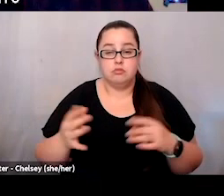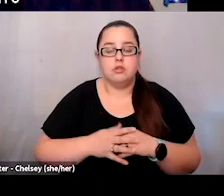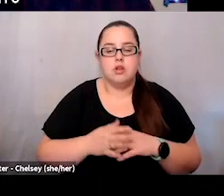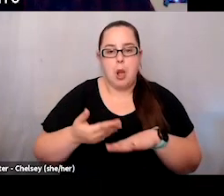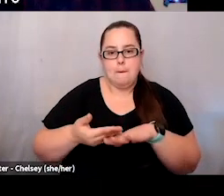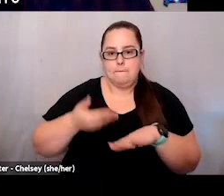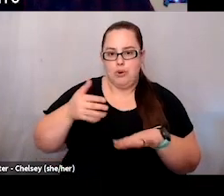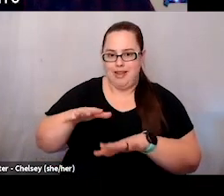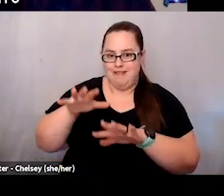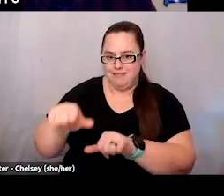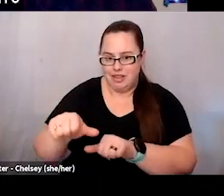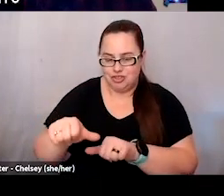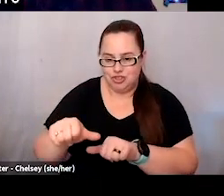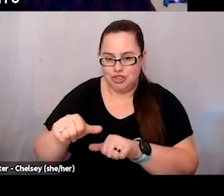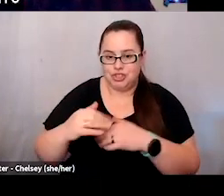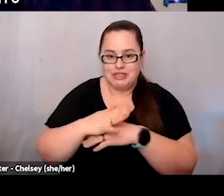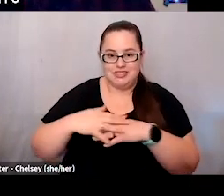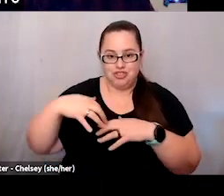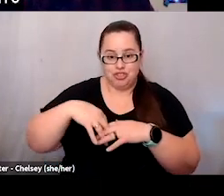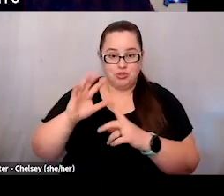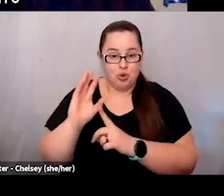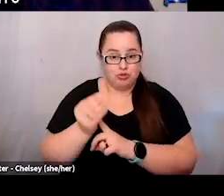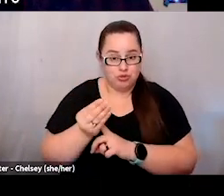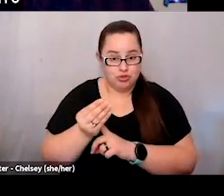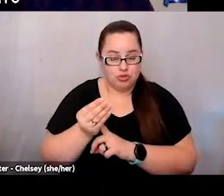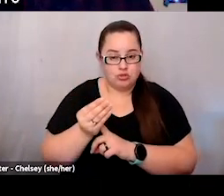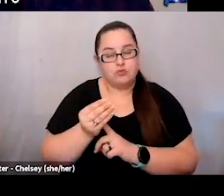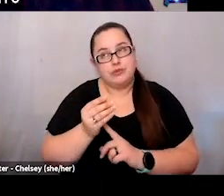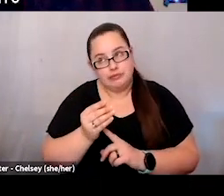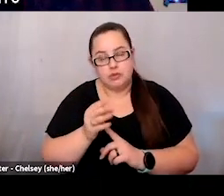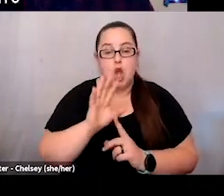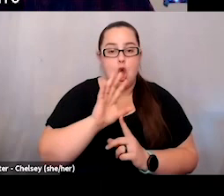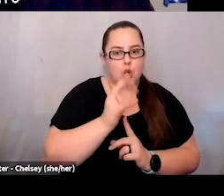indigenous culture. Should probably be cultures because there's literally hundreds